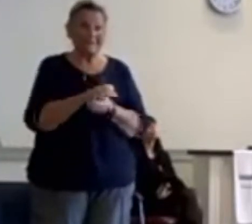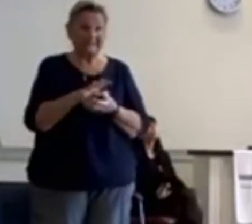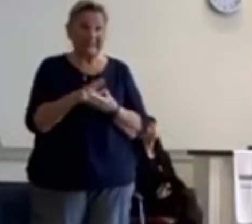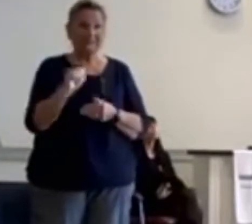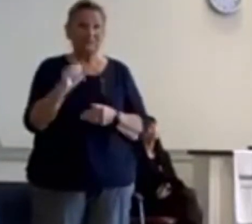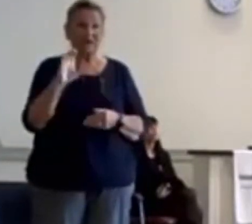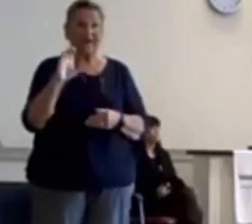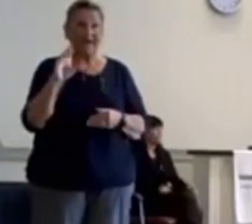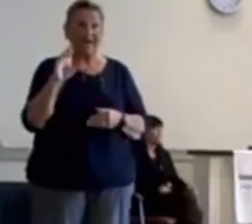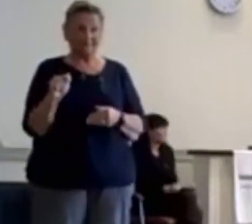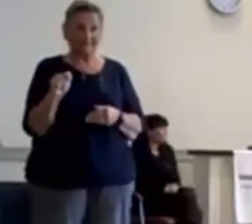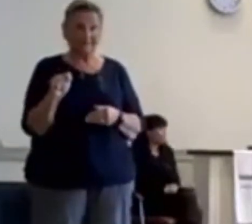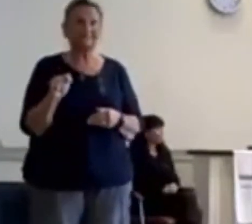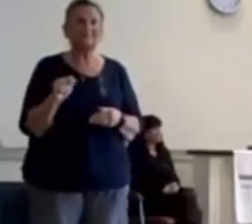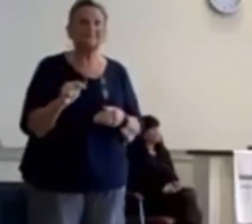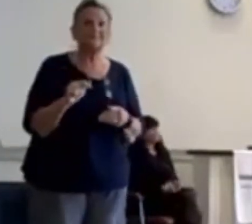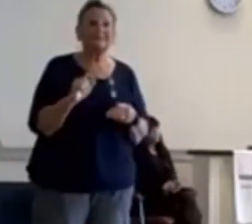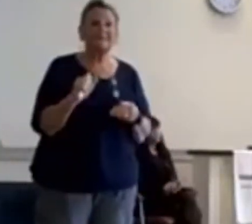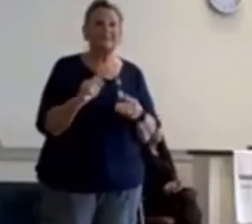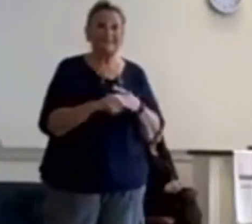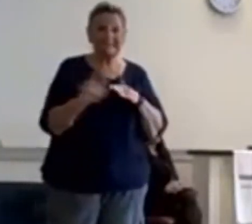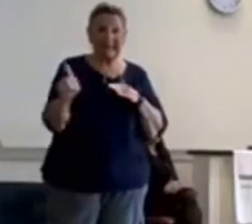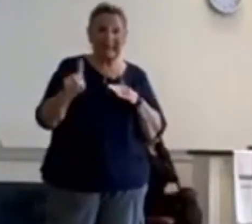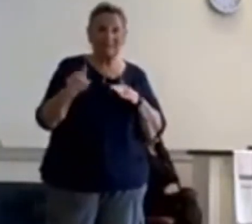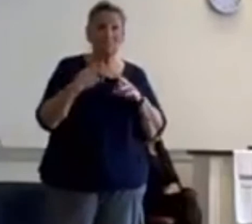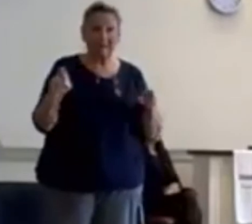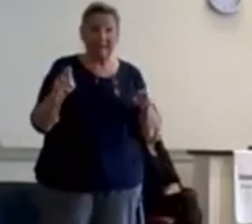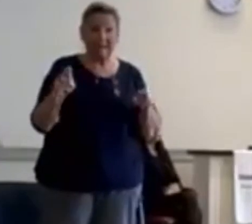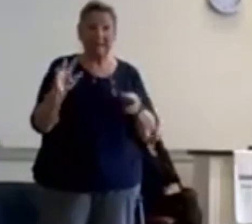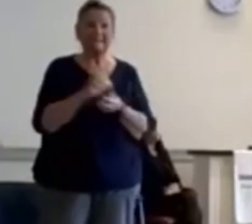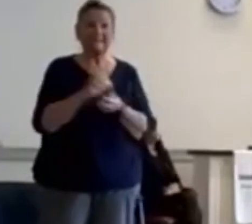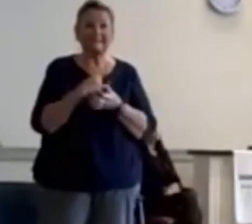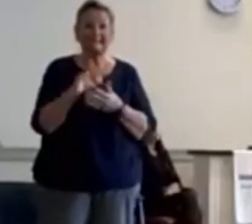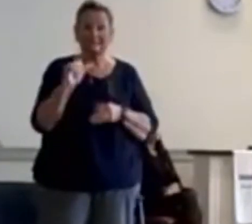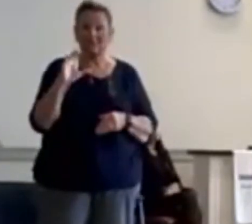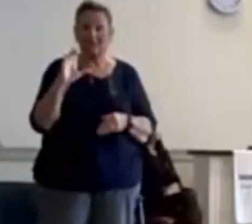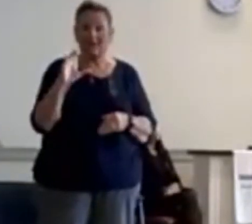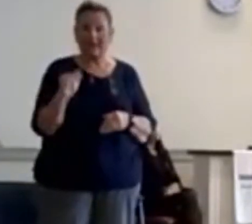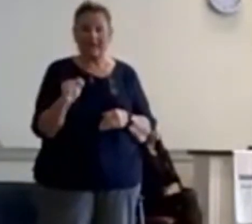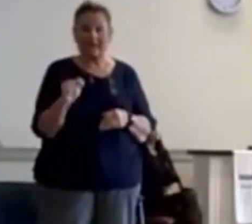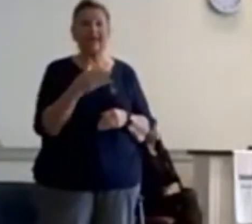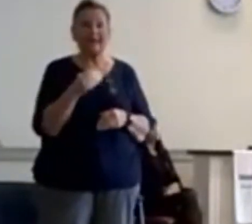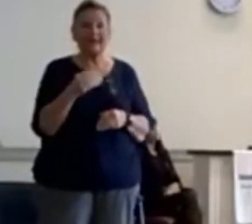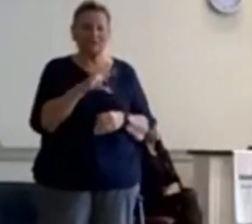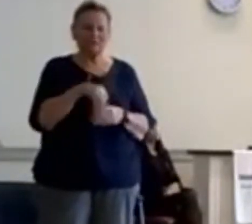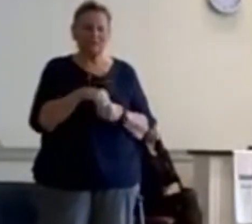Disasters Act and this will include a National Commission on disability and